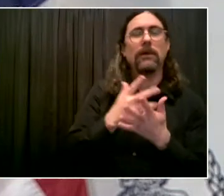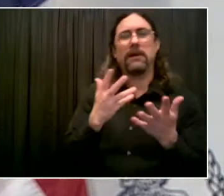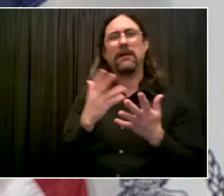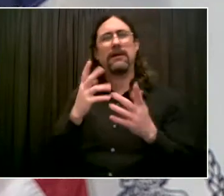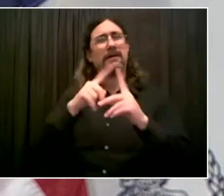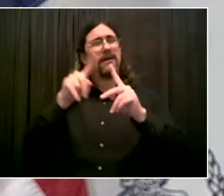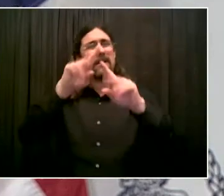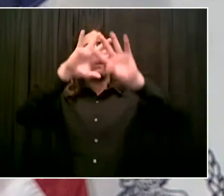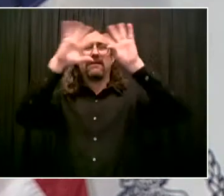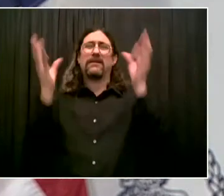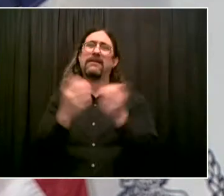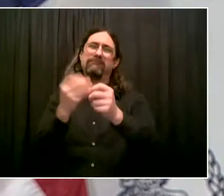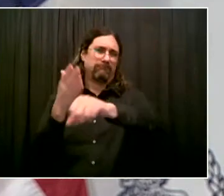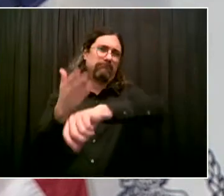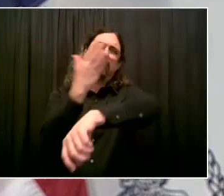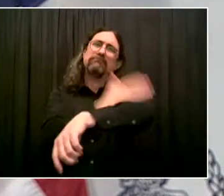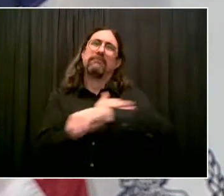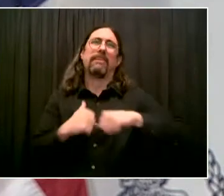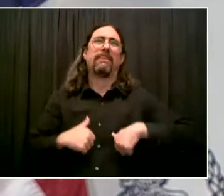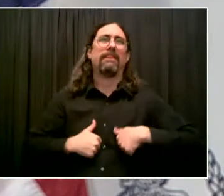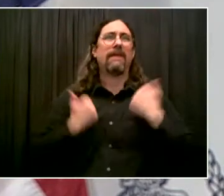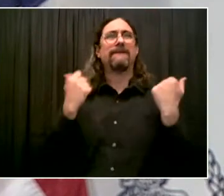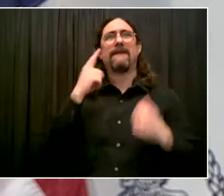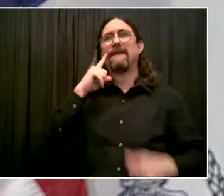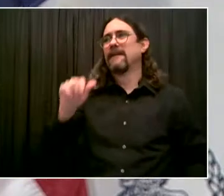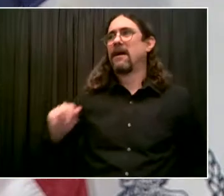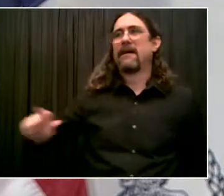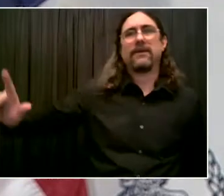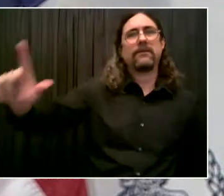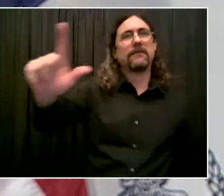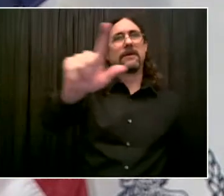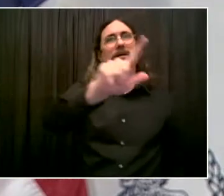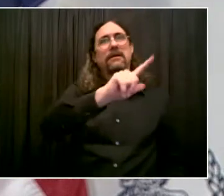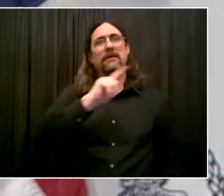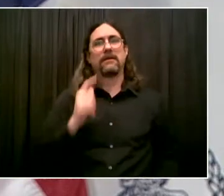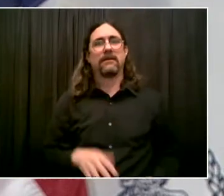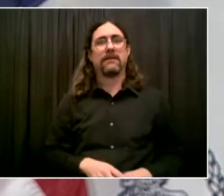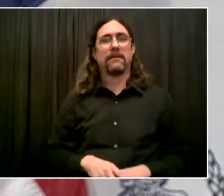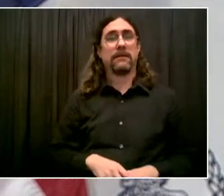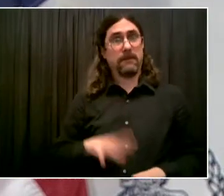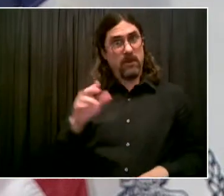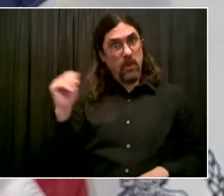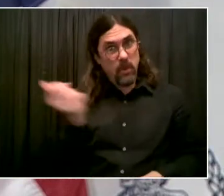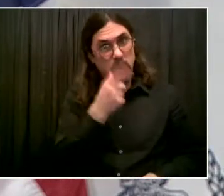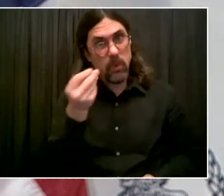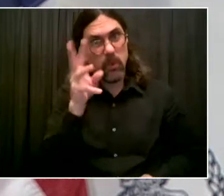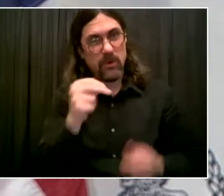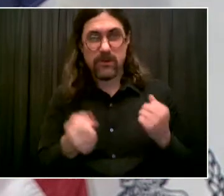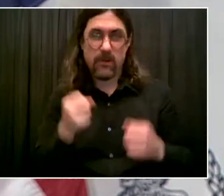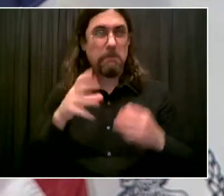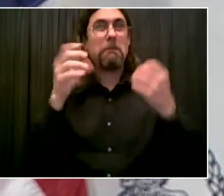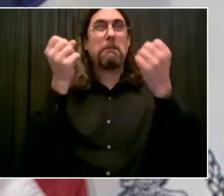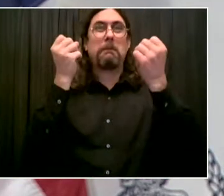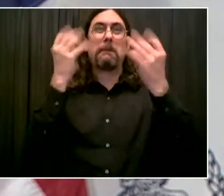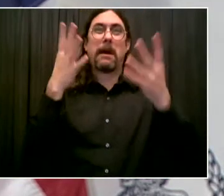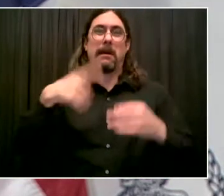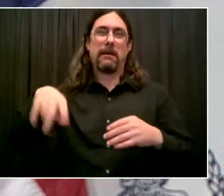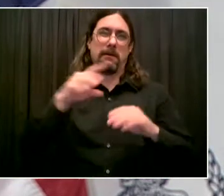AFFORD A CAR. WE ARE GOING TO KEEP EXPANDING BUT IT WILL REALLY BE DONE NEIGHBOR BY